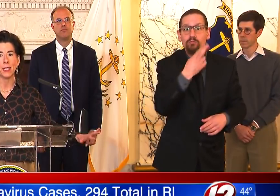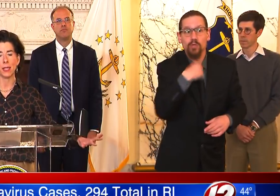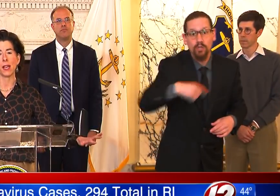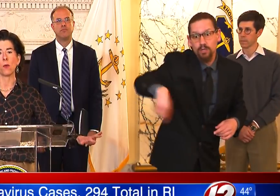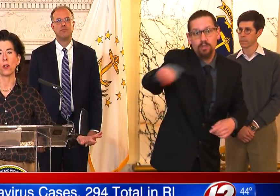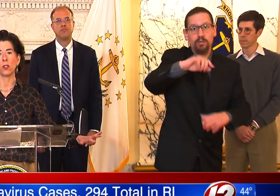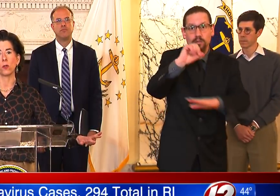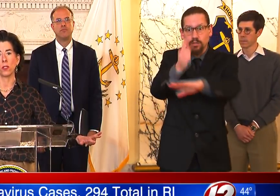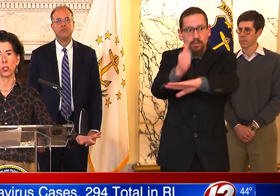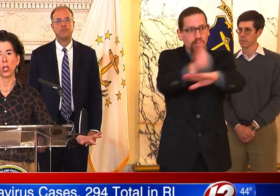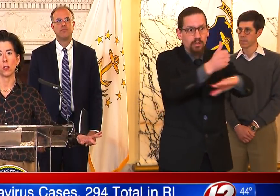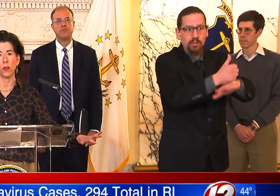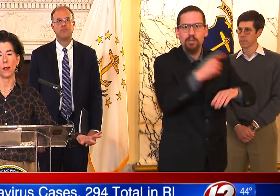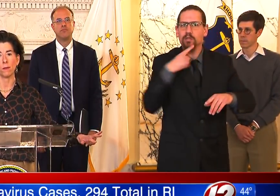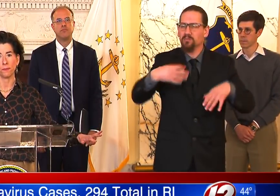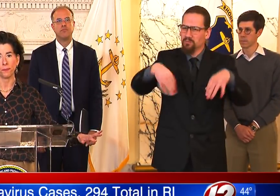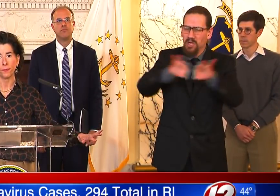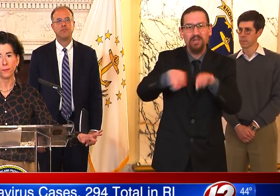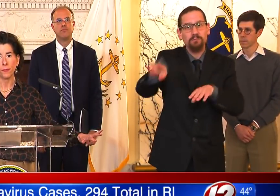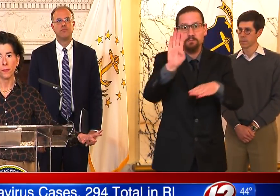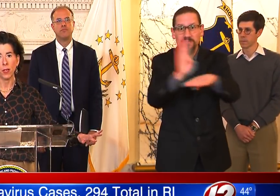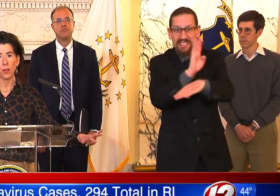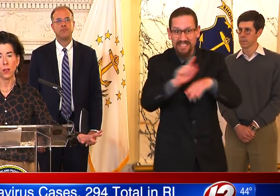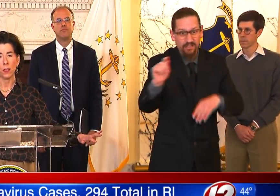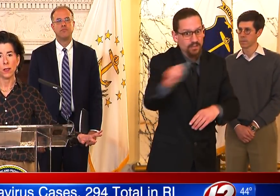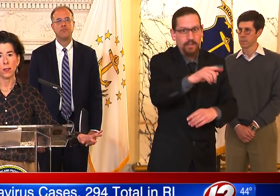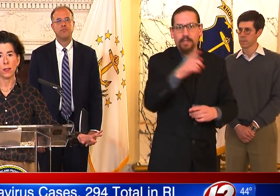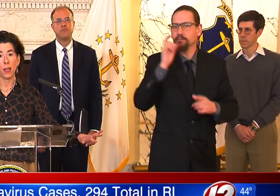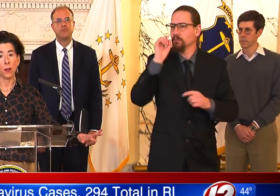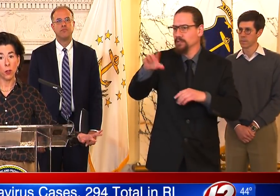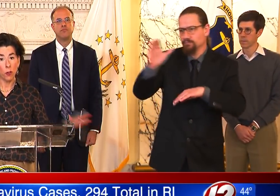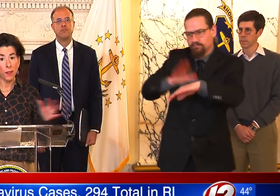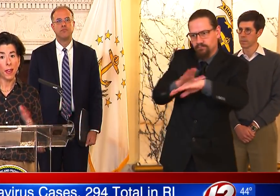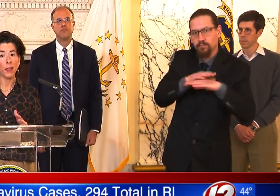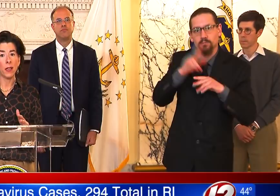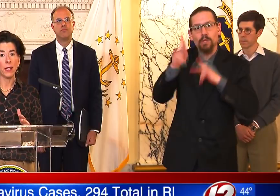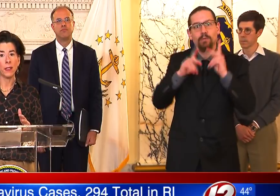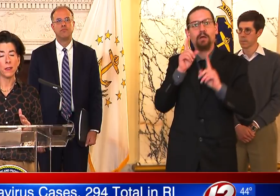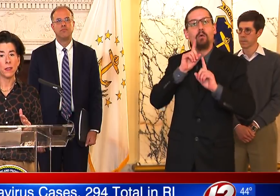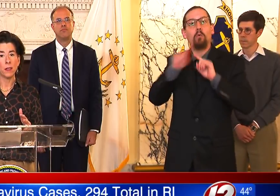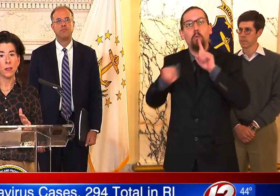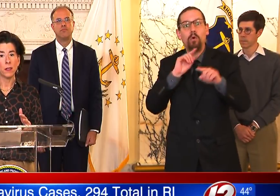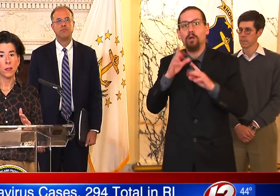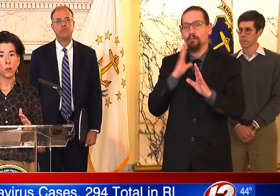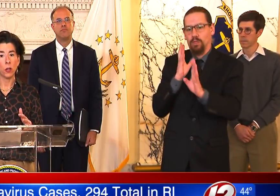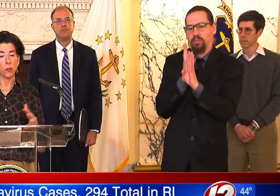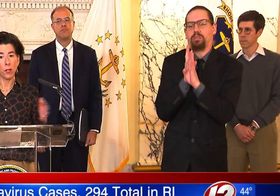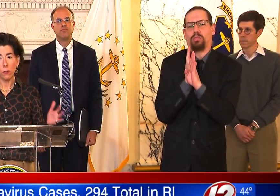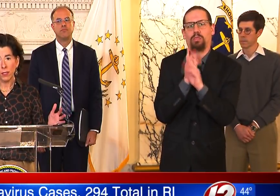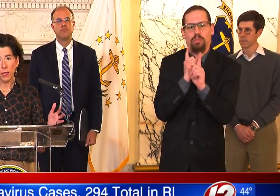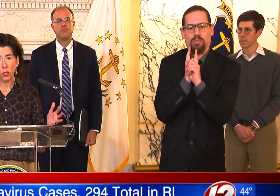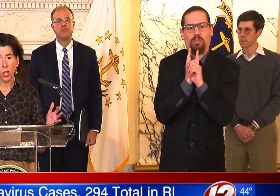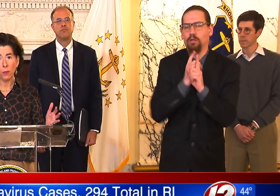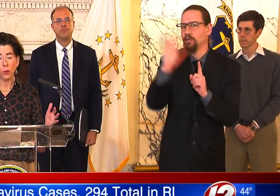DOING SOMETHING WRONG. IT IS GOING TO BE HARD FOR ME TO ALLOW YOU TO STAY OPEN. THE LAST THING I WANT TO DO IS